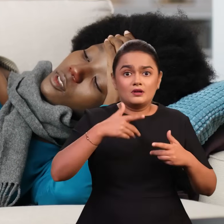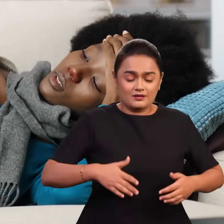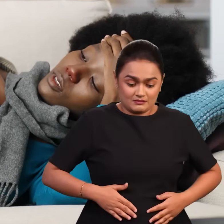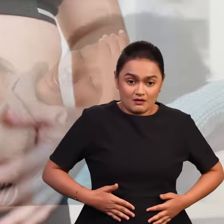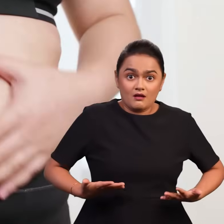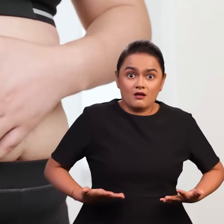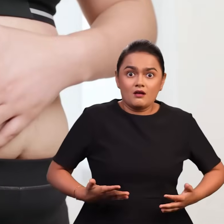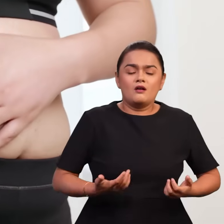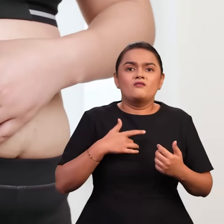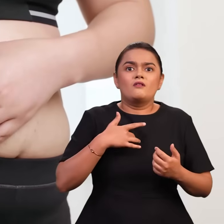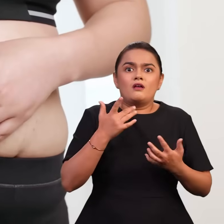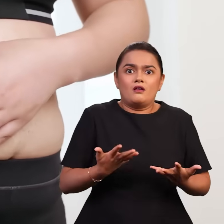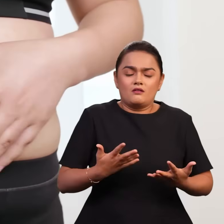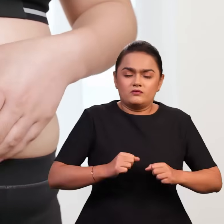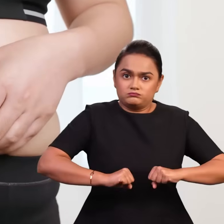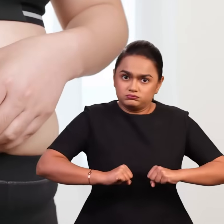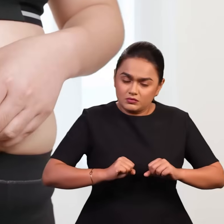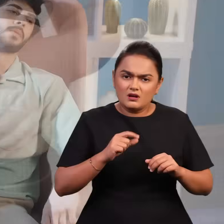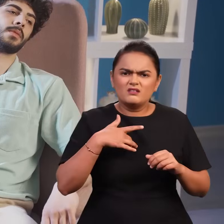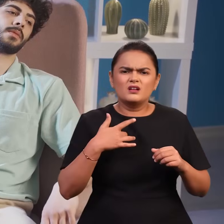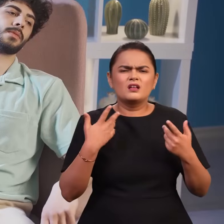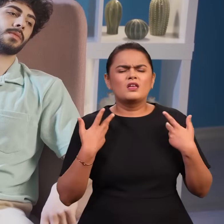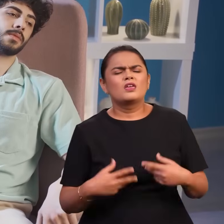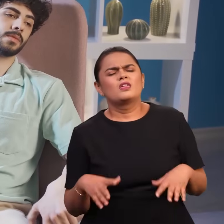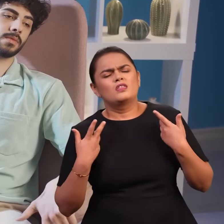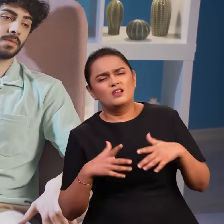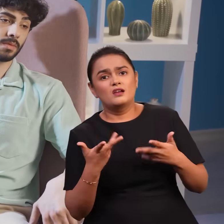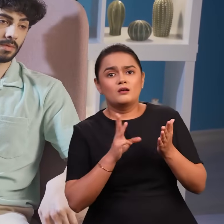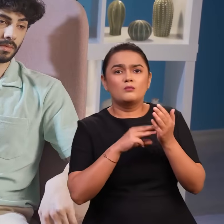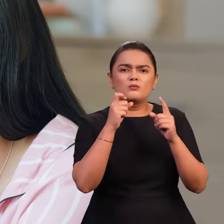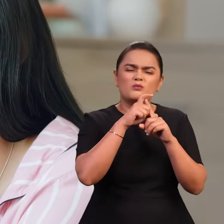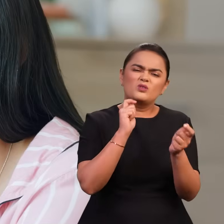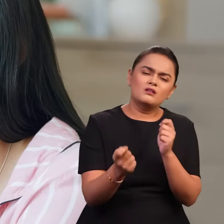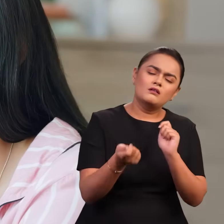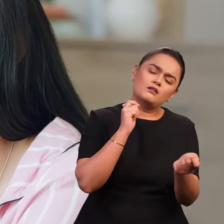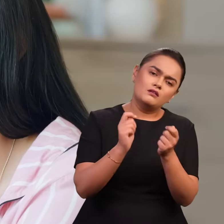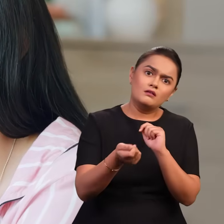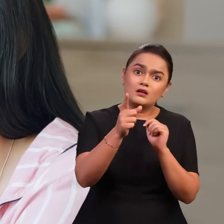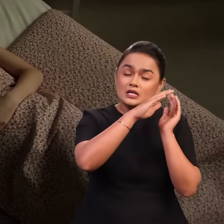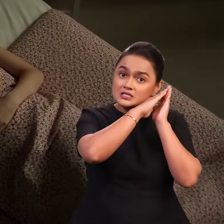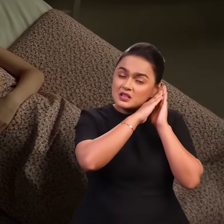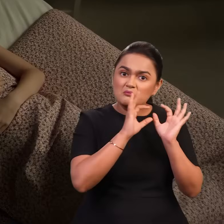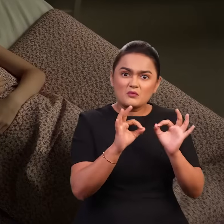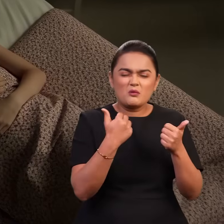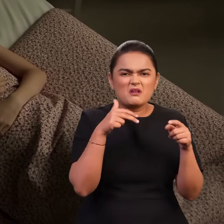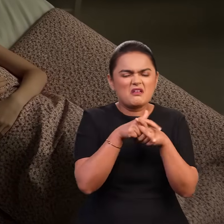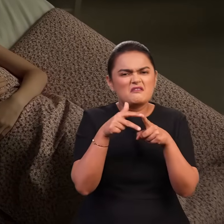You will increase your body weight. You will feel lethargic. You will have those mood changes. Your sleep will be disturbed.